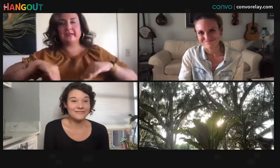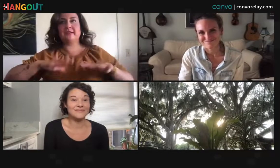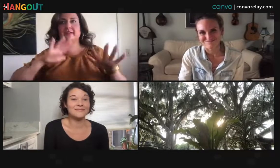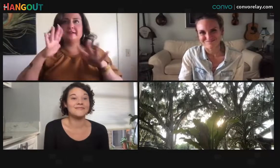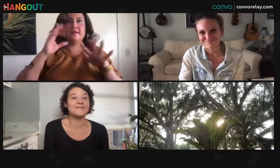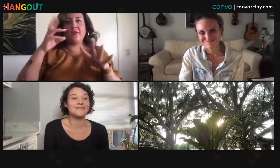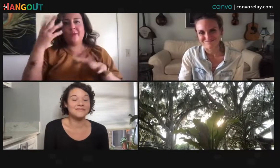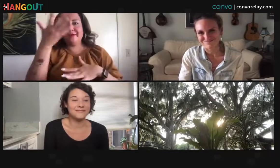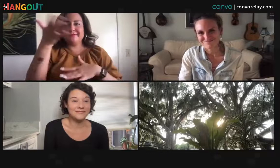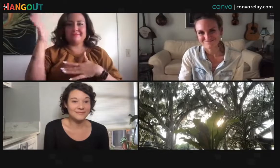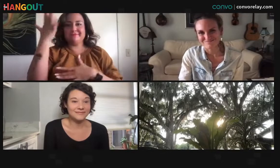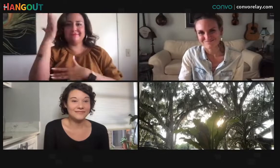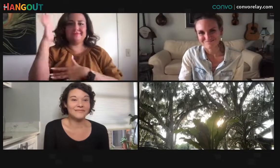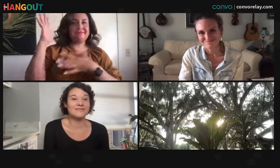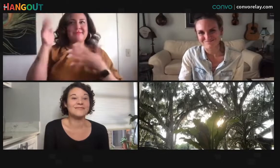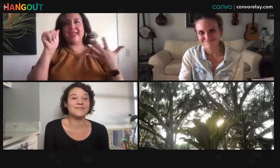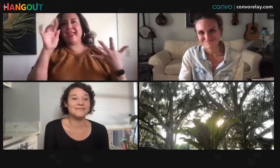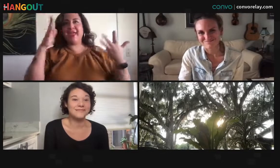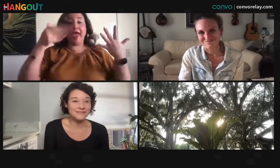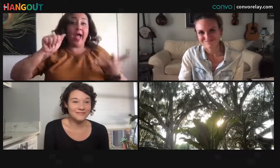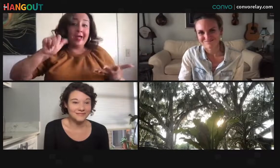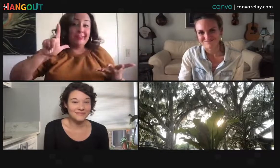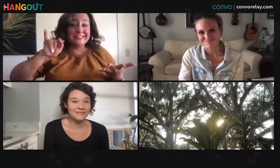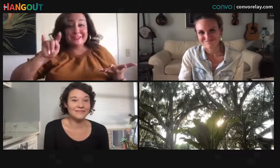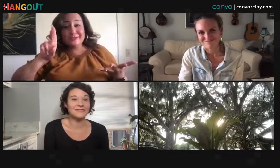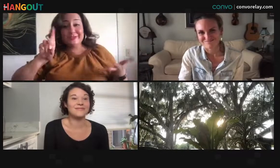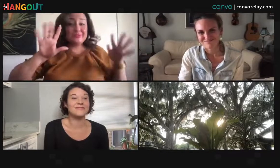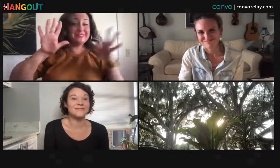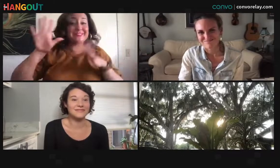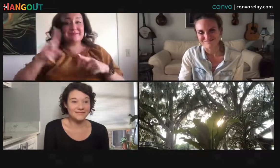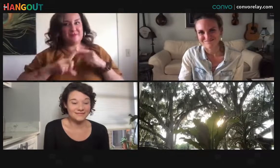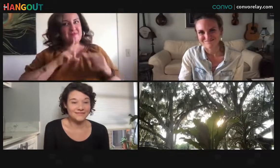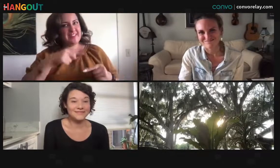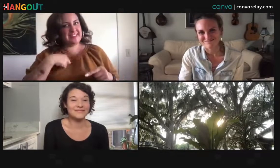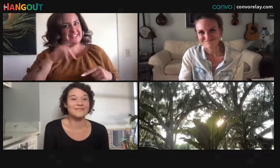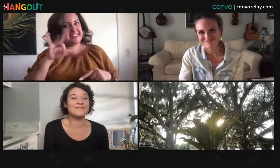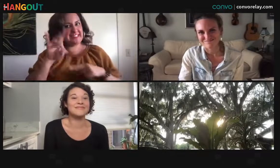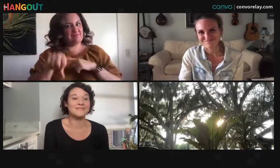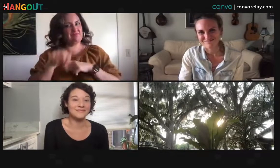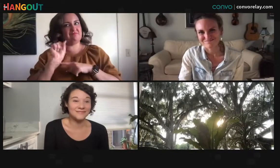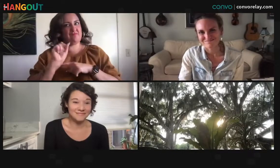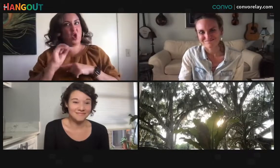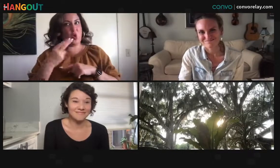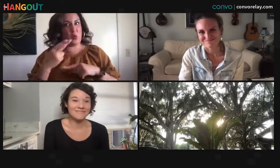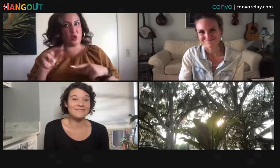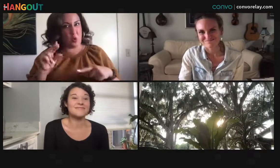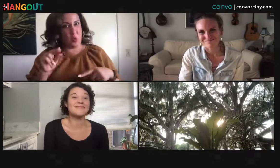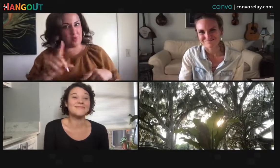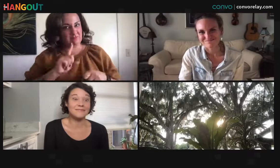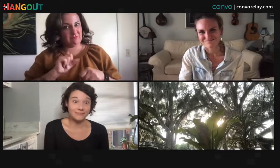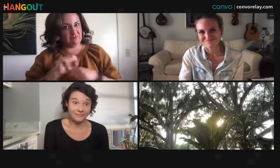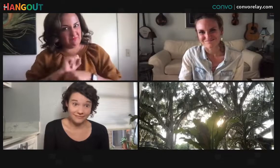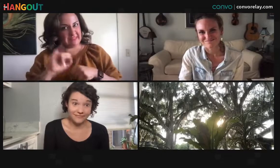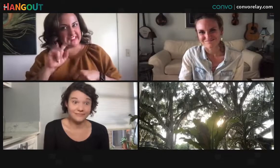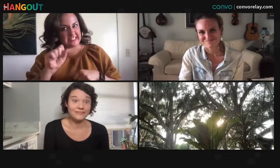my body moving or because just being out in the woodsy air maybe the altitude but i really was